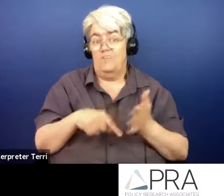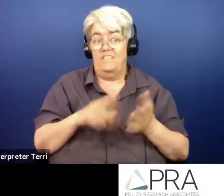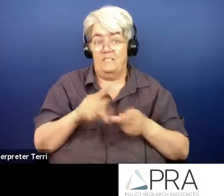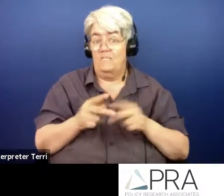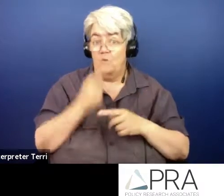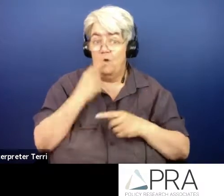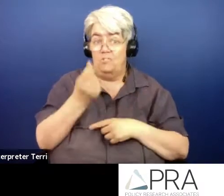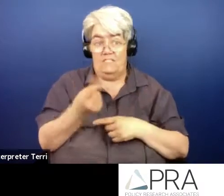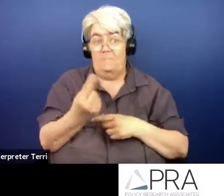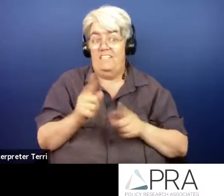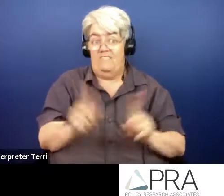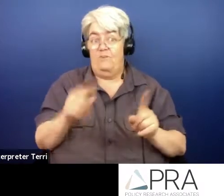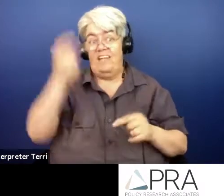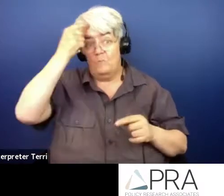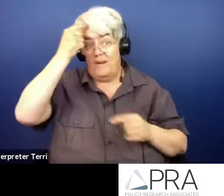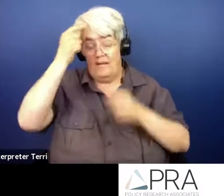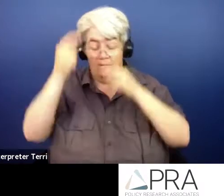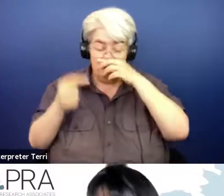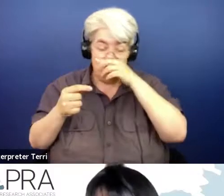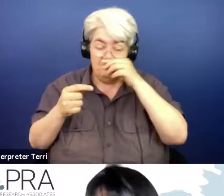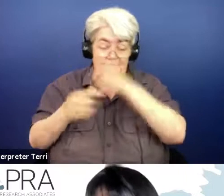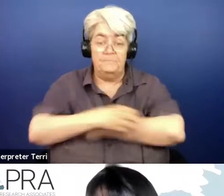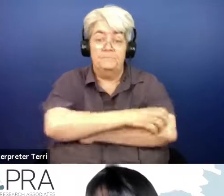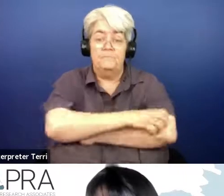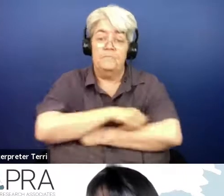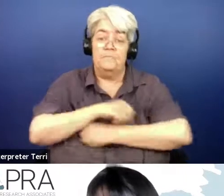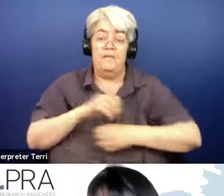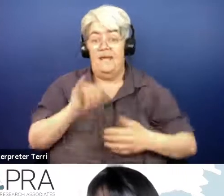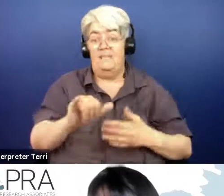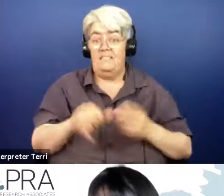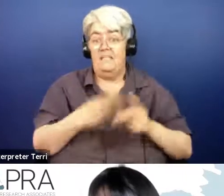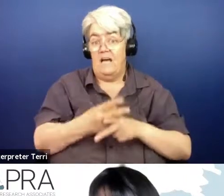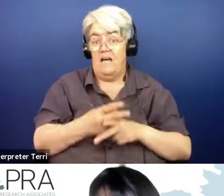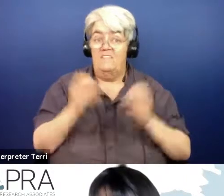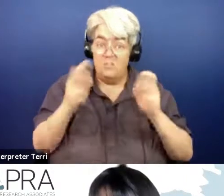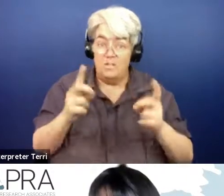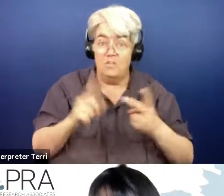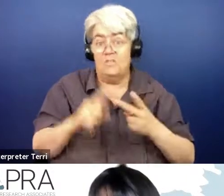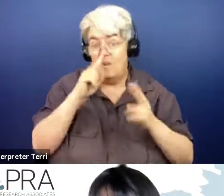and in the brain. And that's the kind of education and hope that we have to keep working towards.